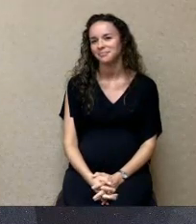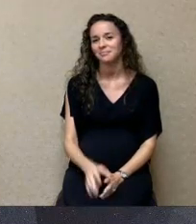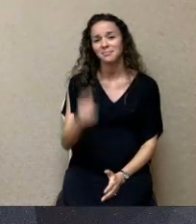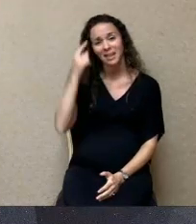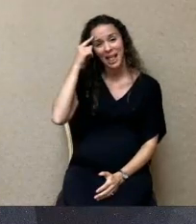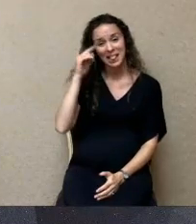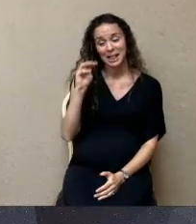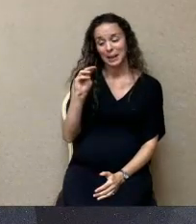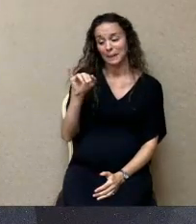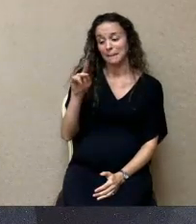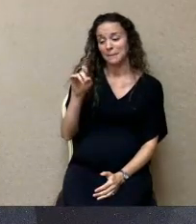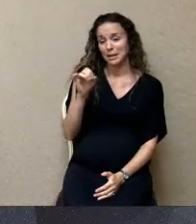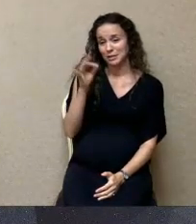It looks like he's almost got his message ready, but is